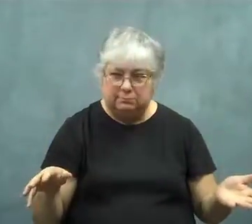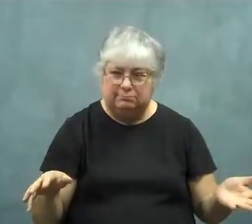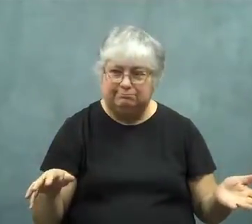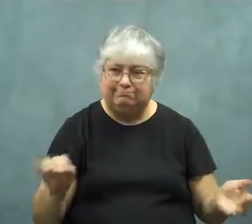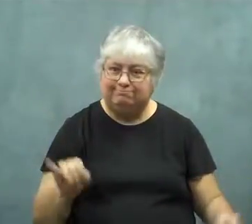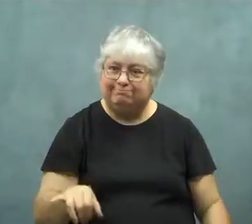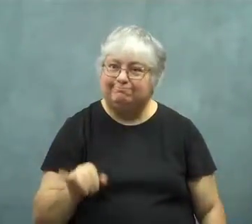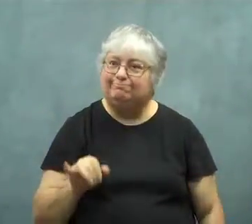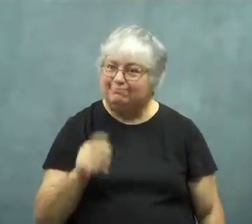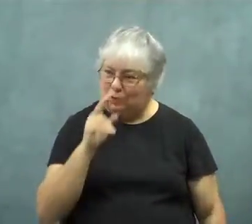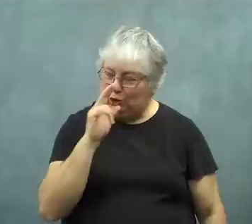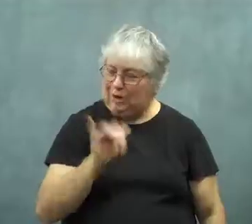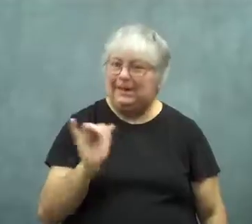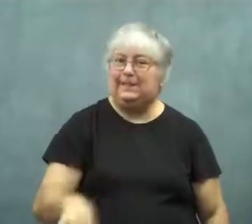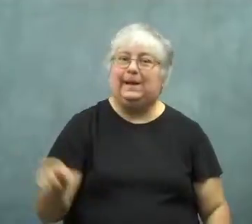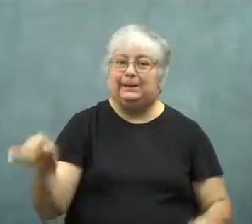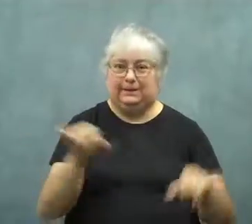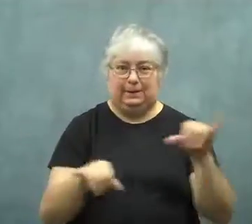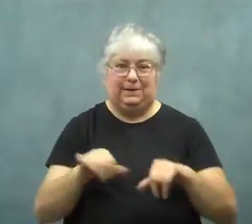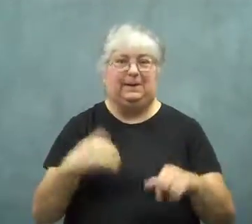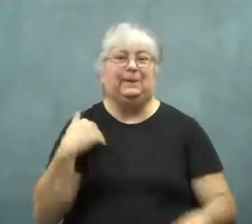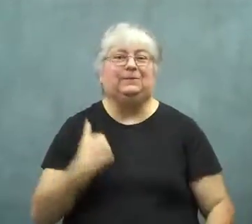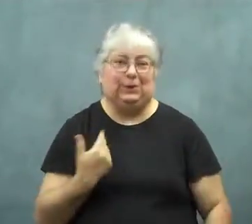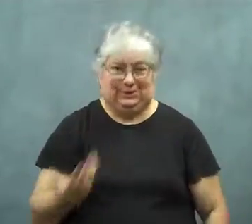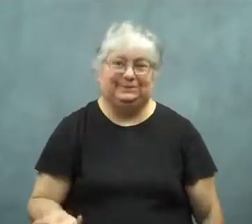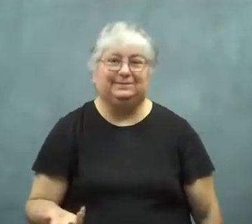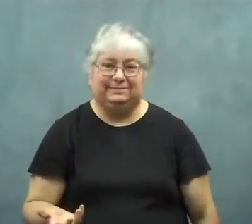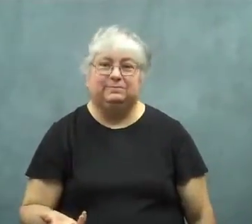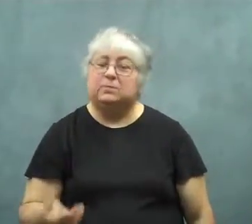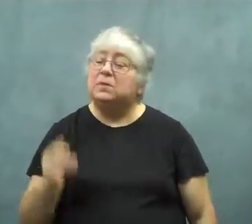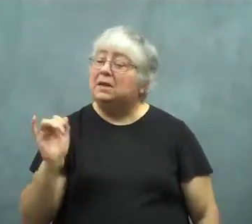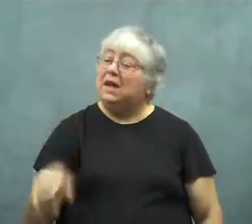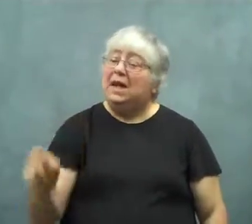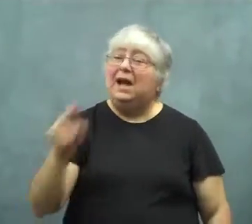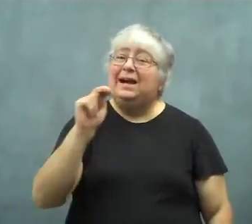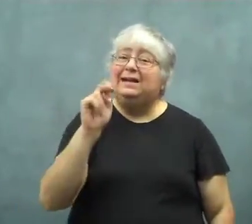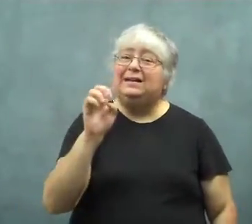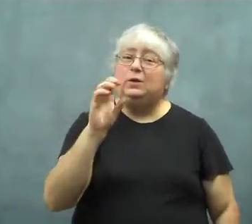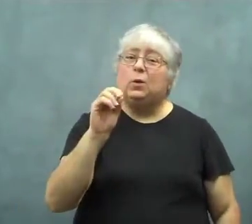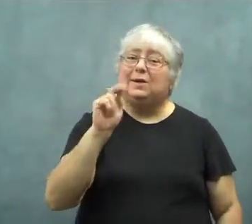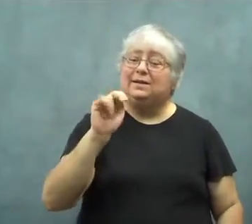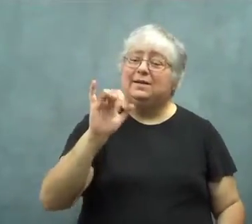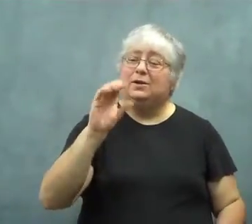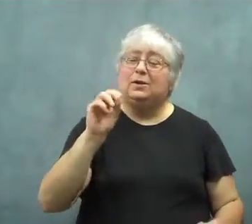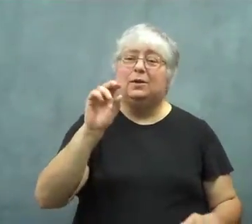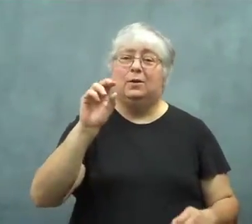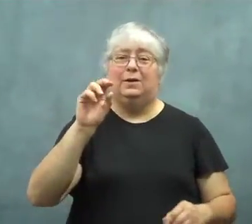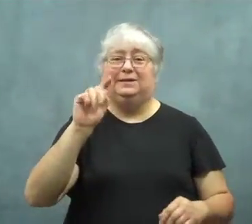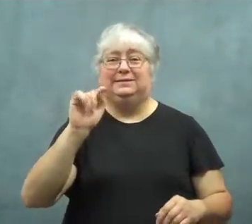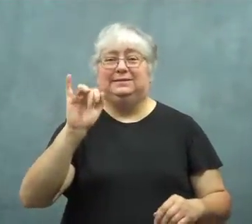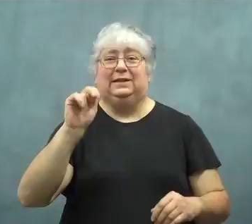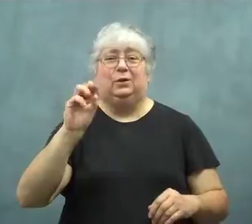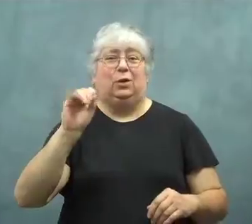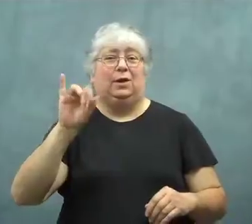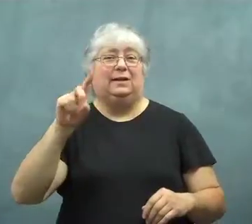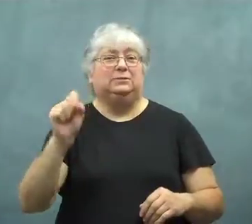It was apparent that it was the chemical that caused it.